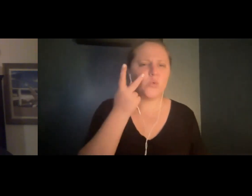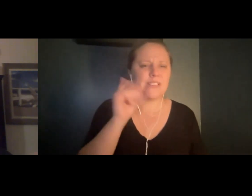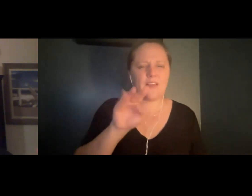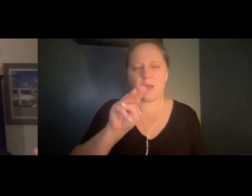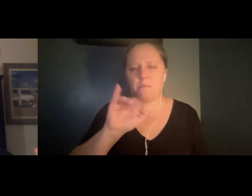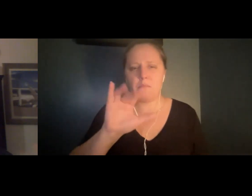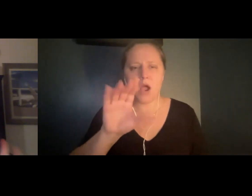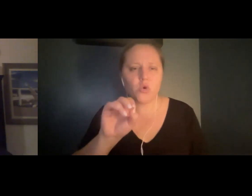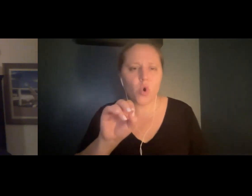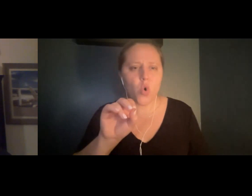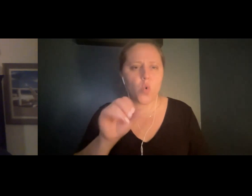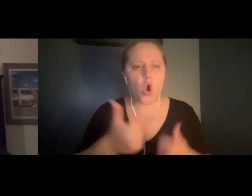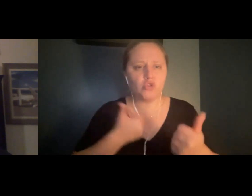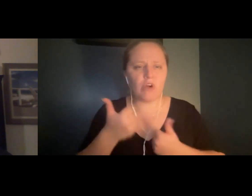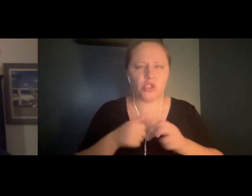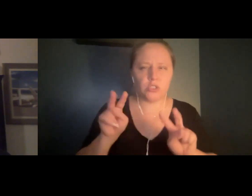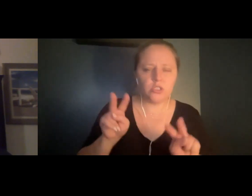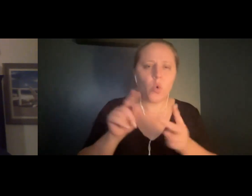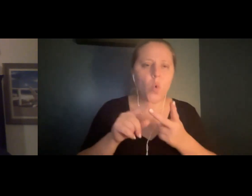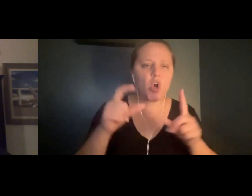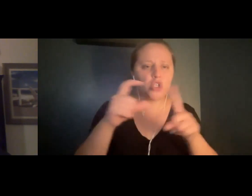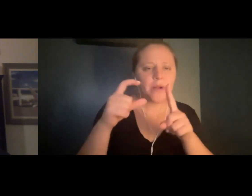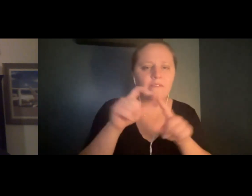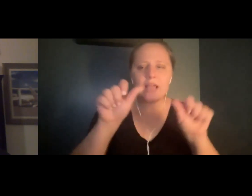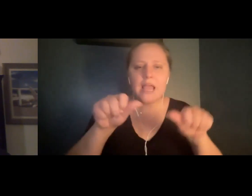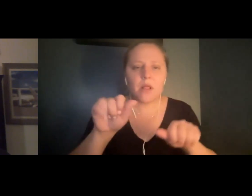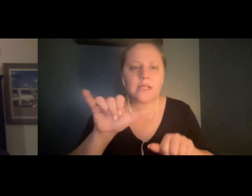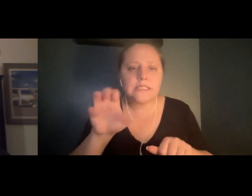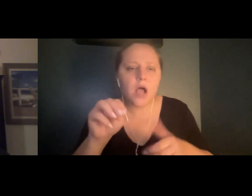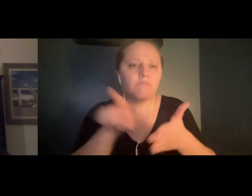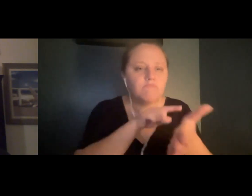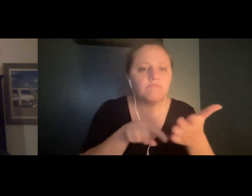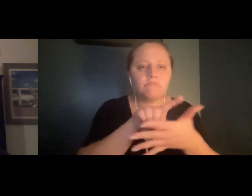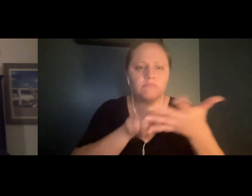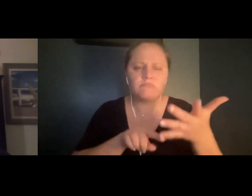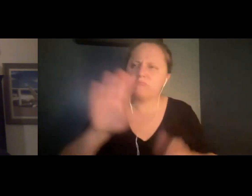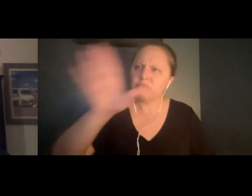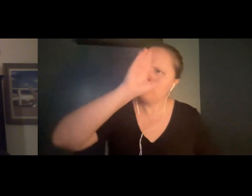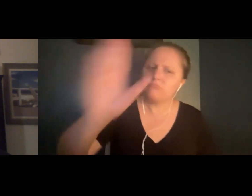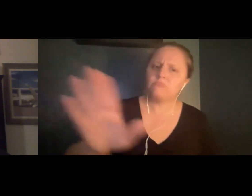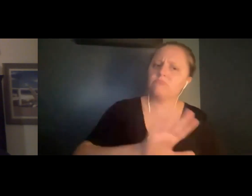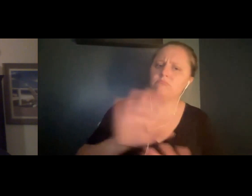using terminology of ableism or different language behavior. So, just making sure that you're standing up, being an advocate, being an